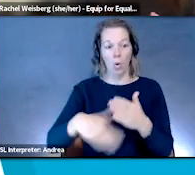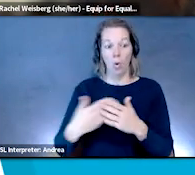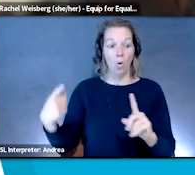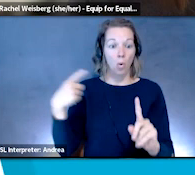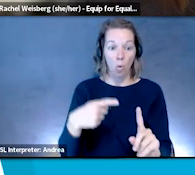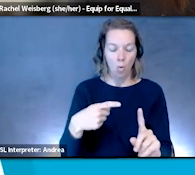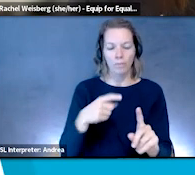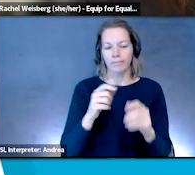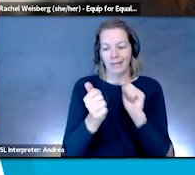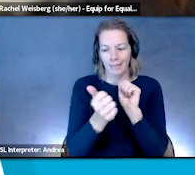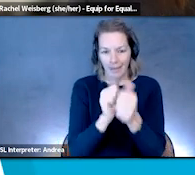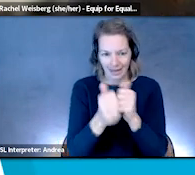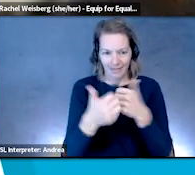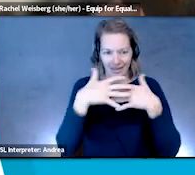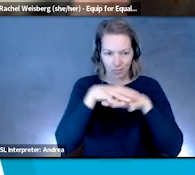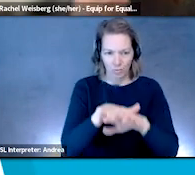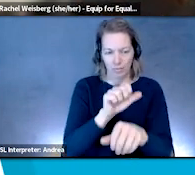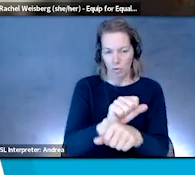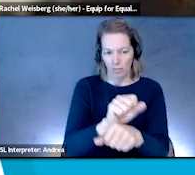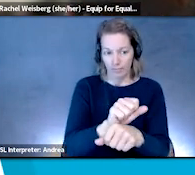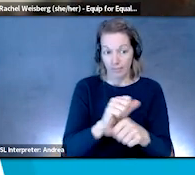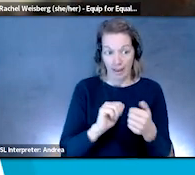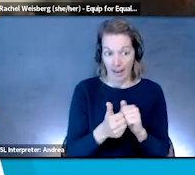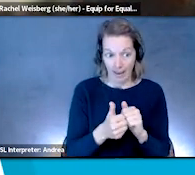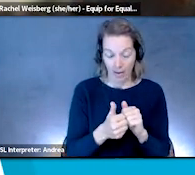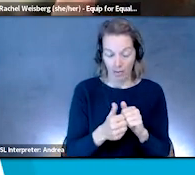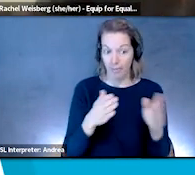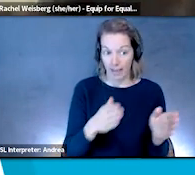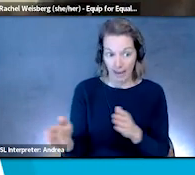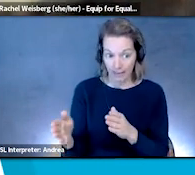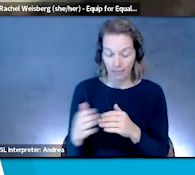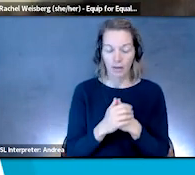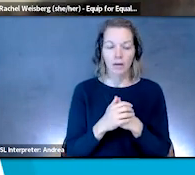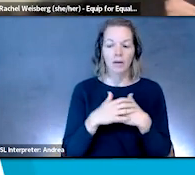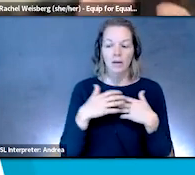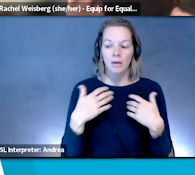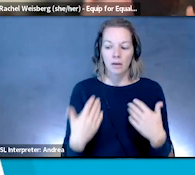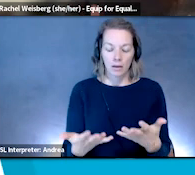LEVEL. OUR ROLE IS TO IDENTIFY TO OVERCOME SYSTEMIC BARRIERS ALL WITH